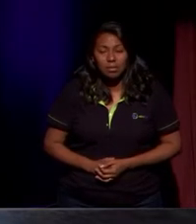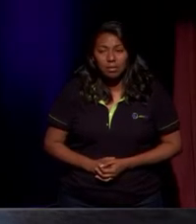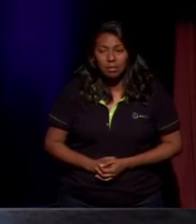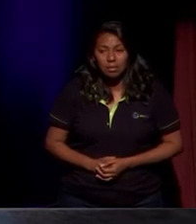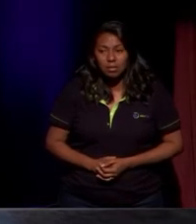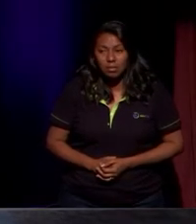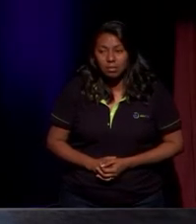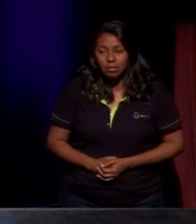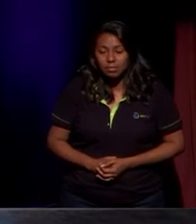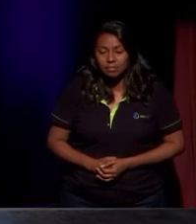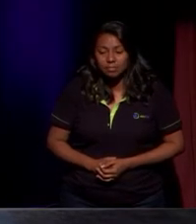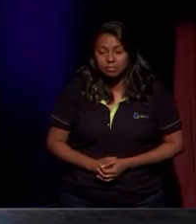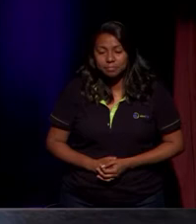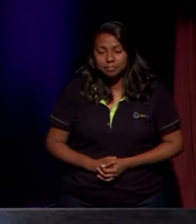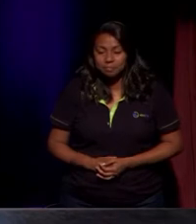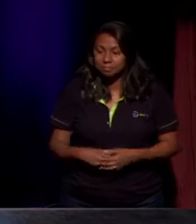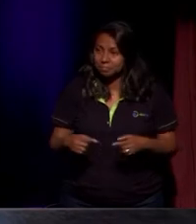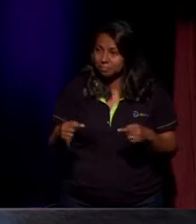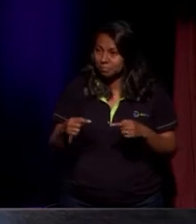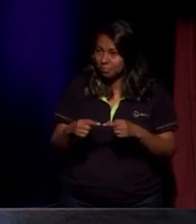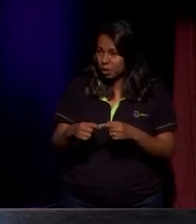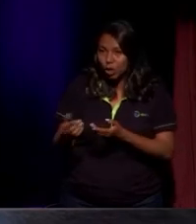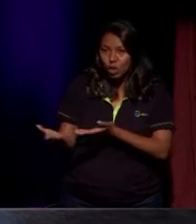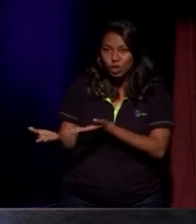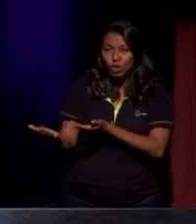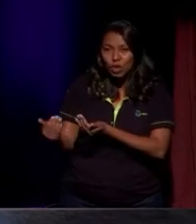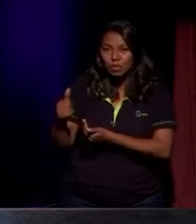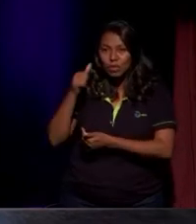Relationship of young feminists with traditional ones.